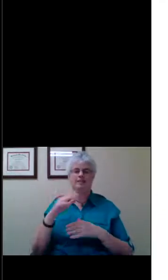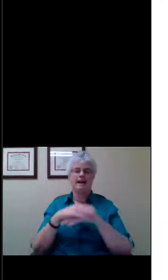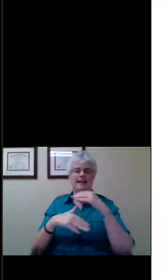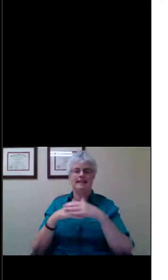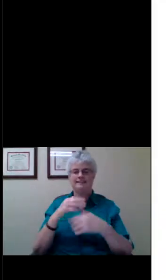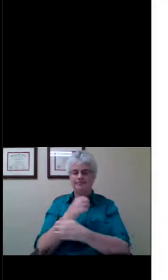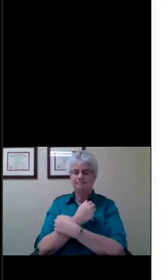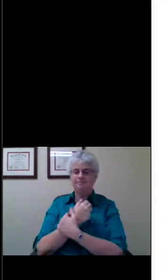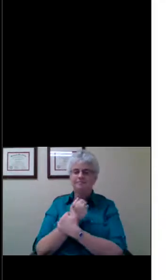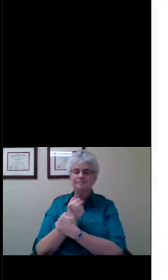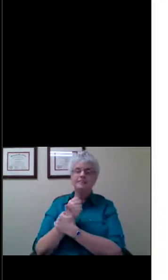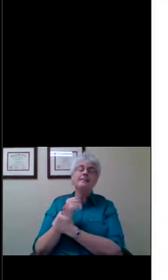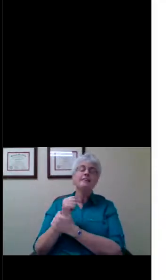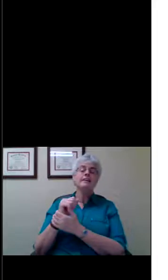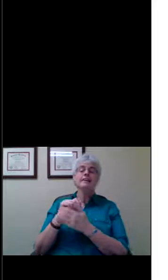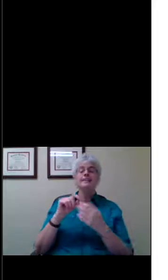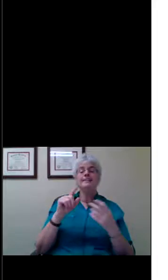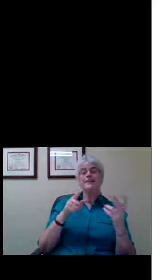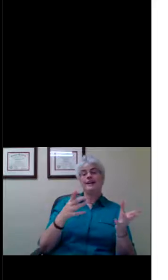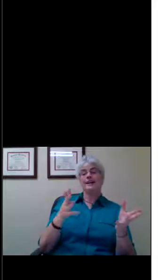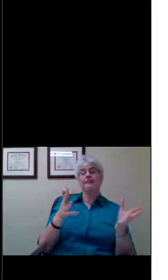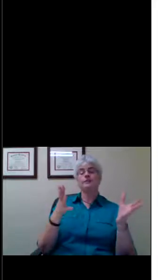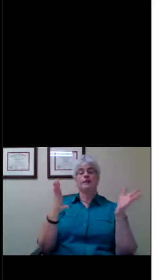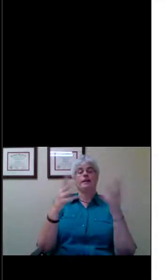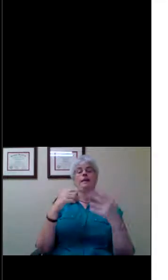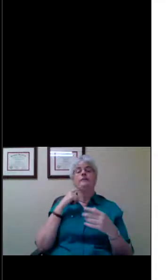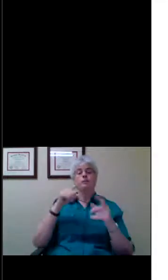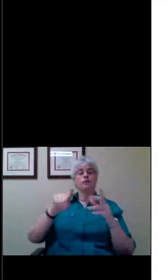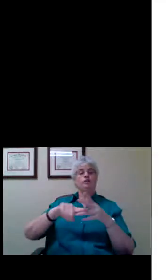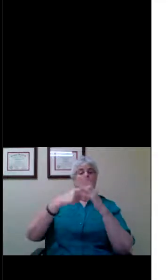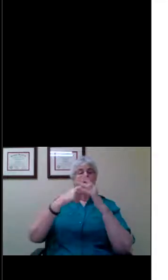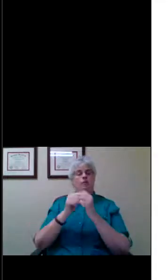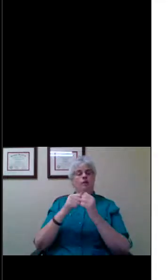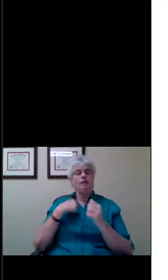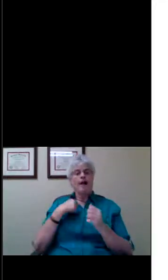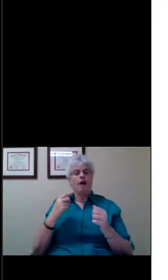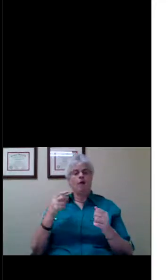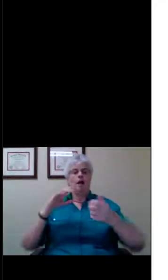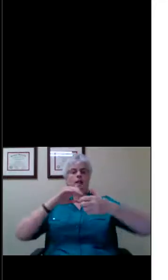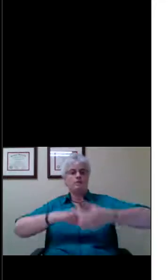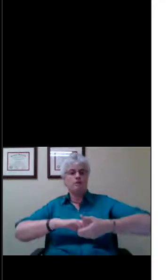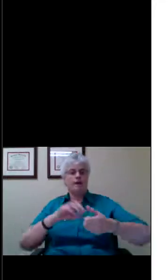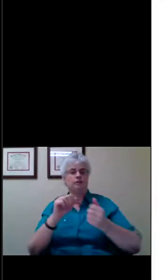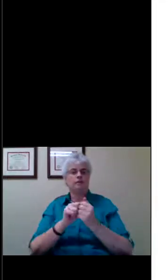together I do appreciate everybody having access. So, let's start with